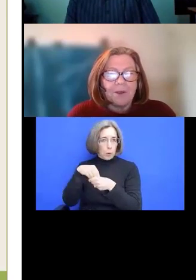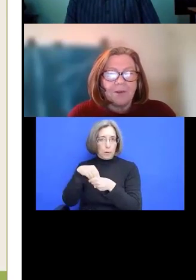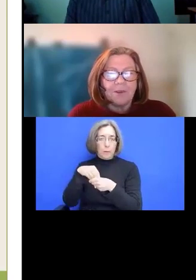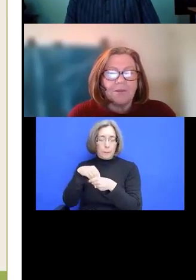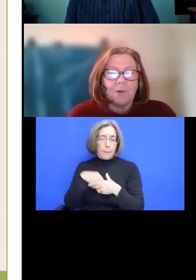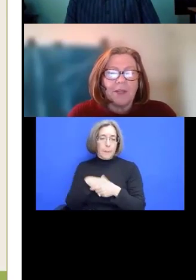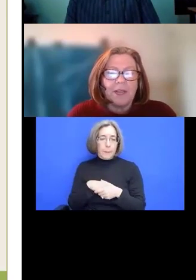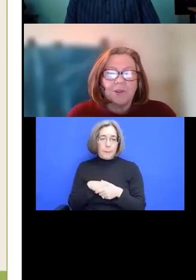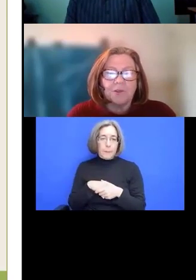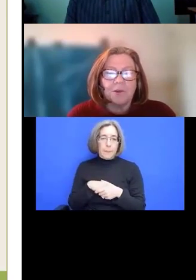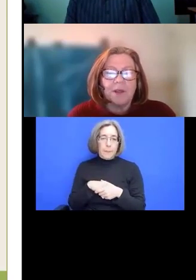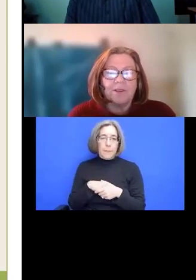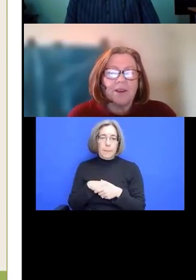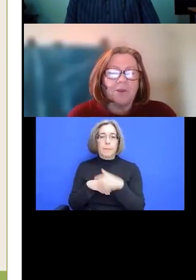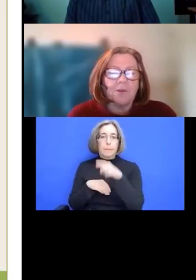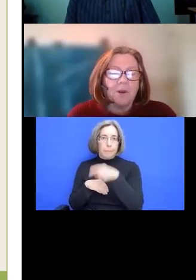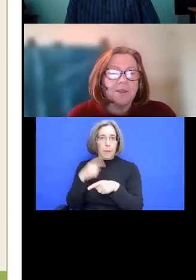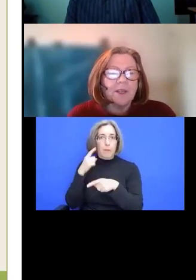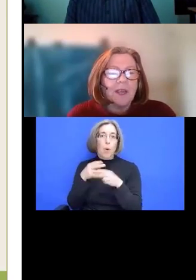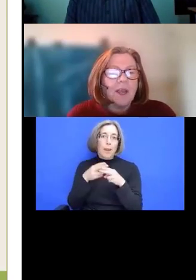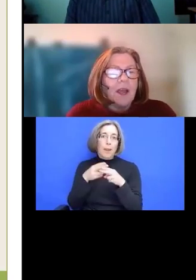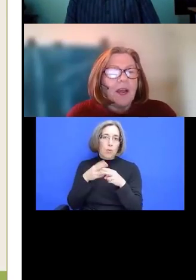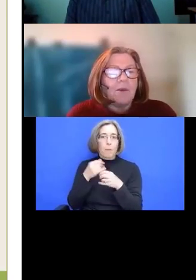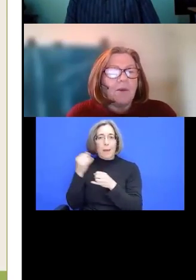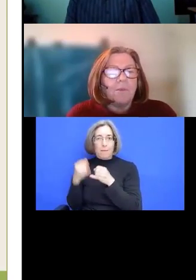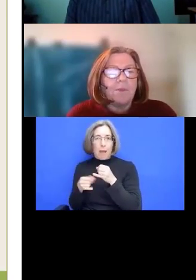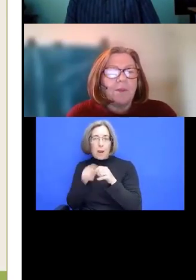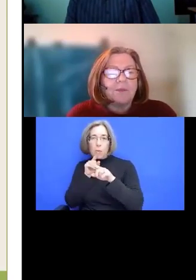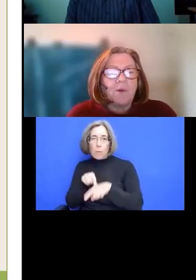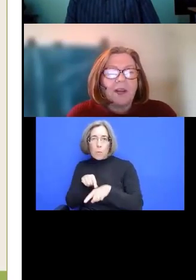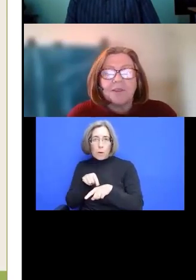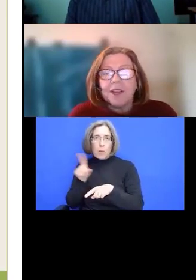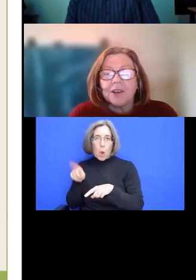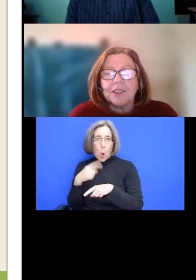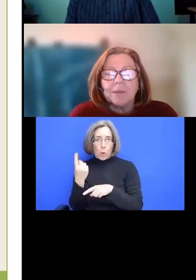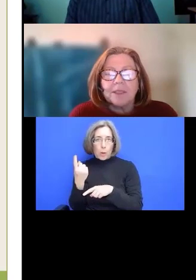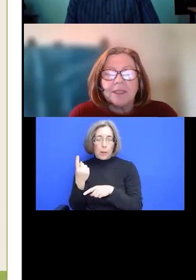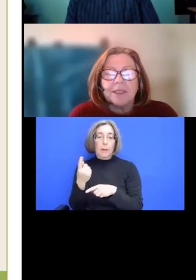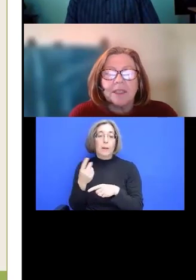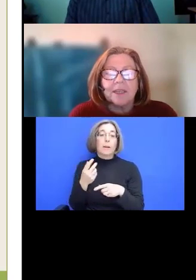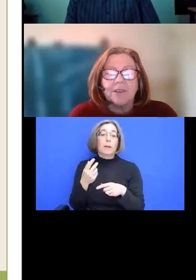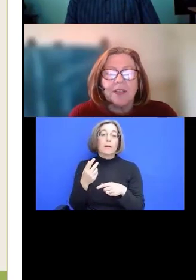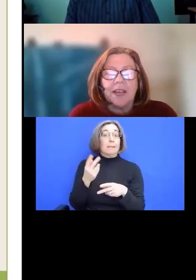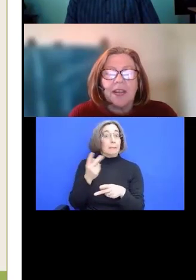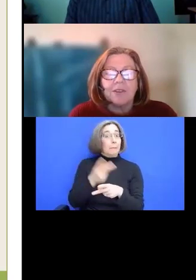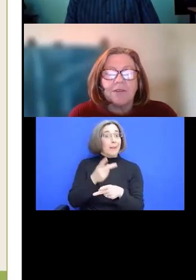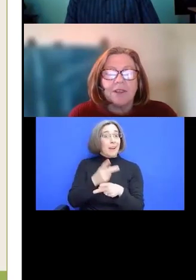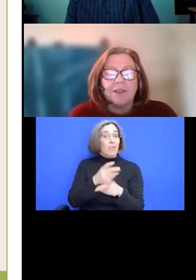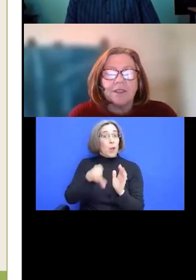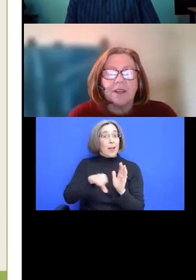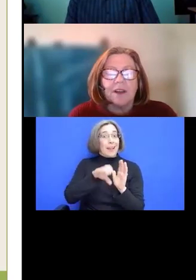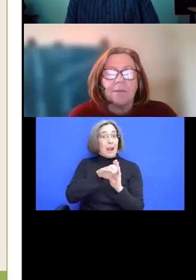Those are for the interim and the final ones. Please watch for character limits in your data entry fields.